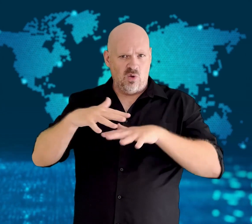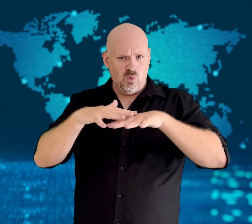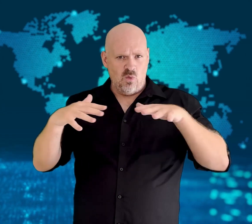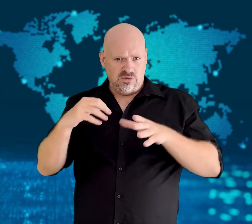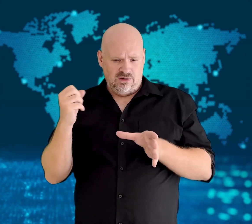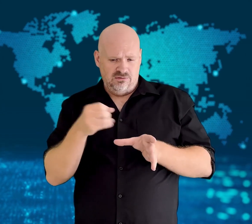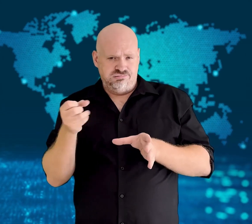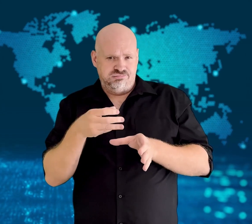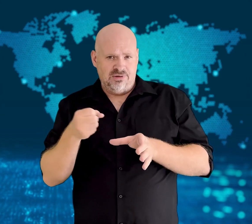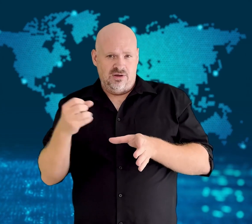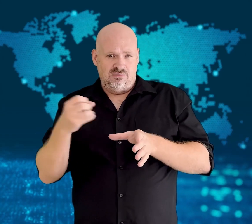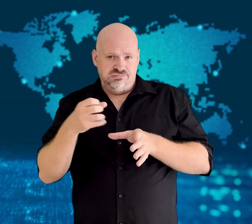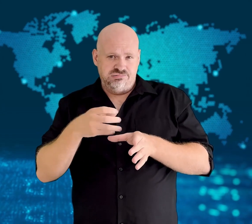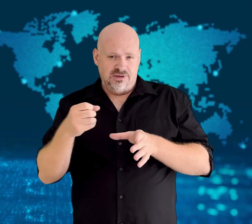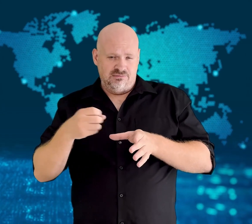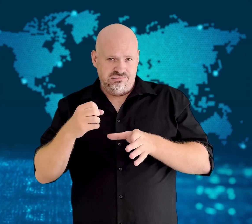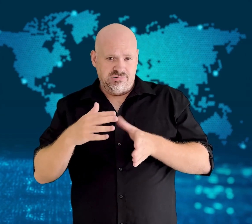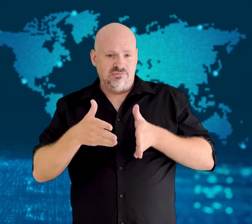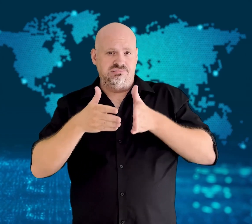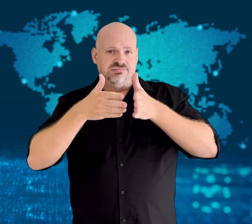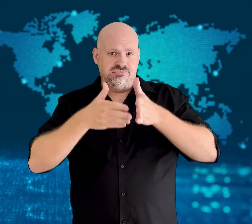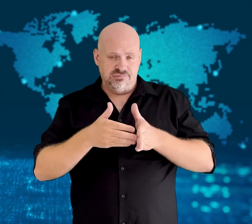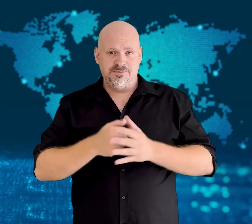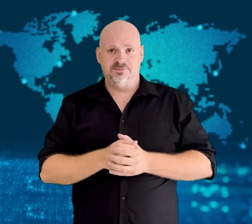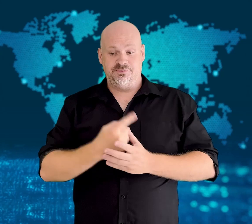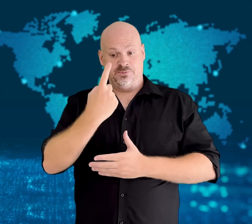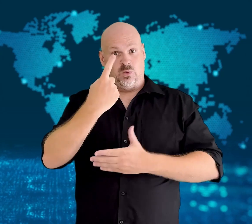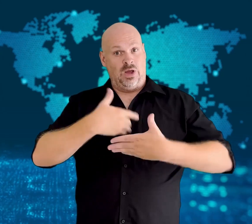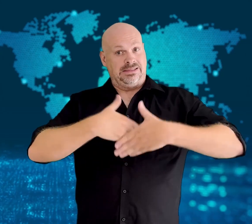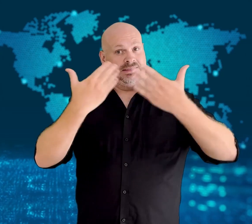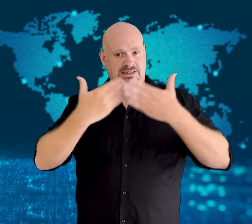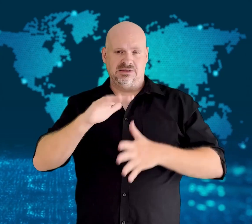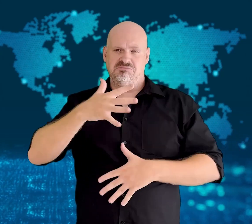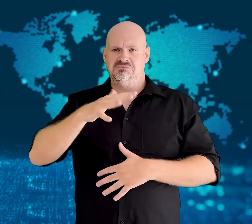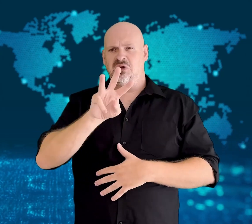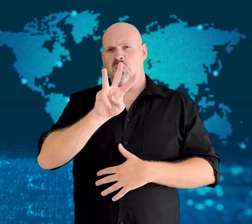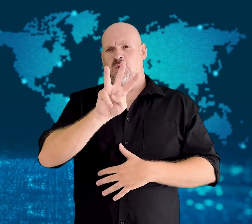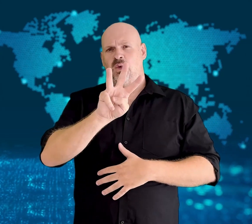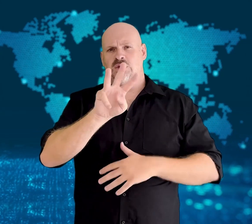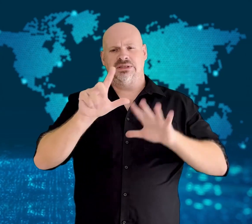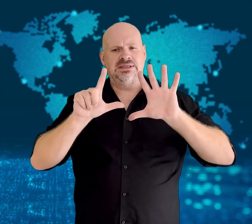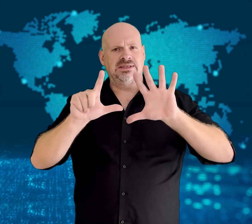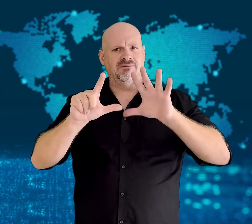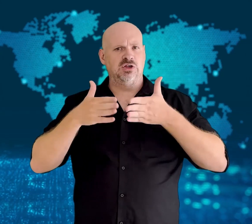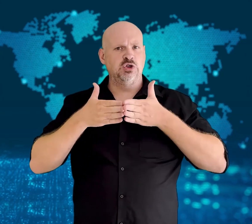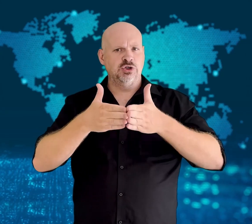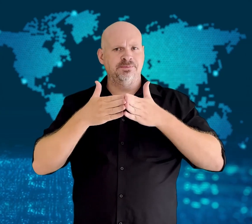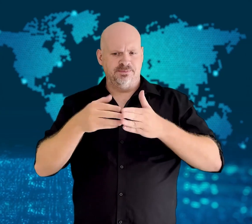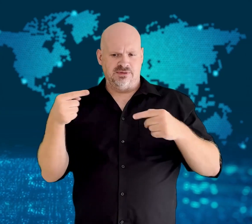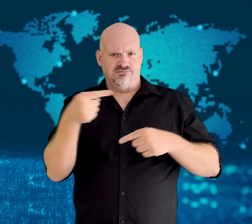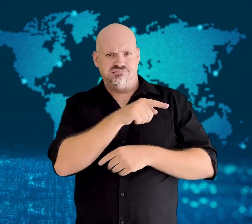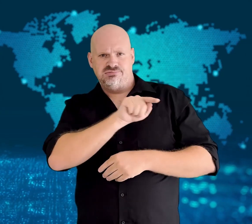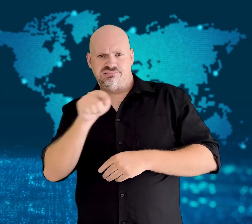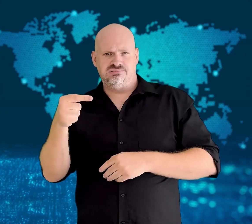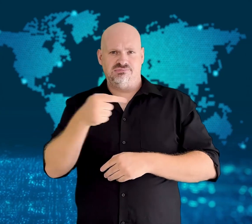Since around 37 ships go through the locks daily, that is